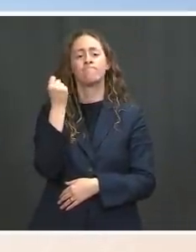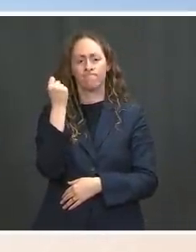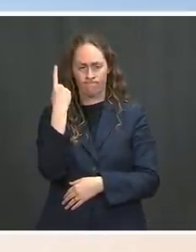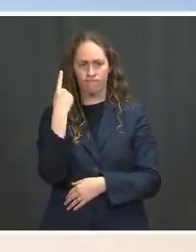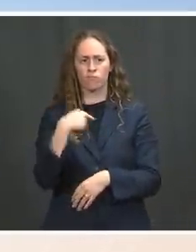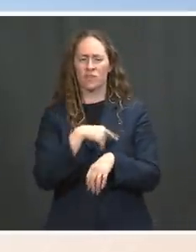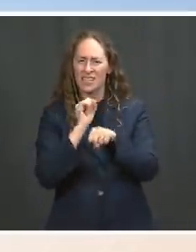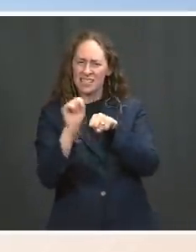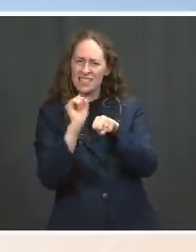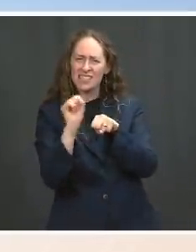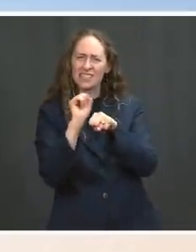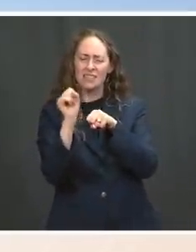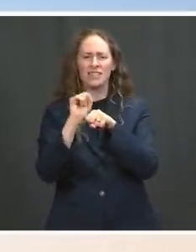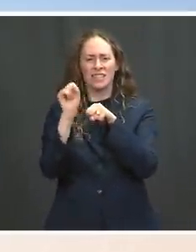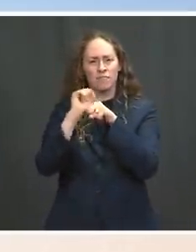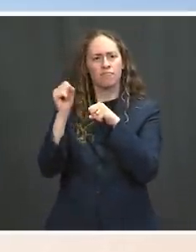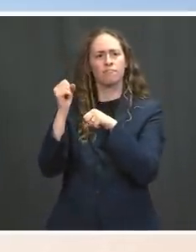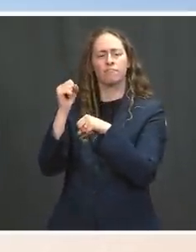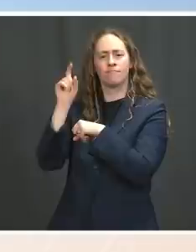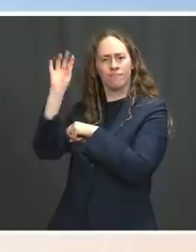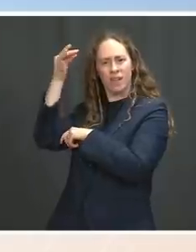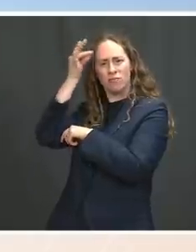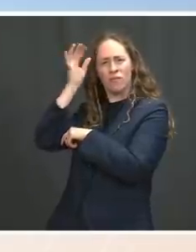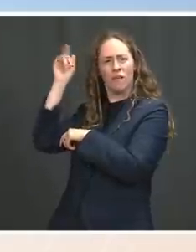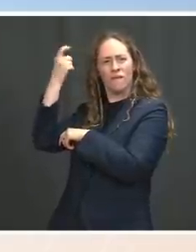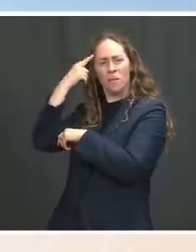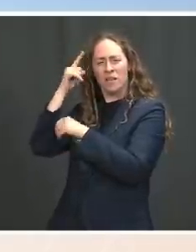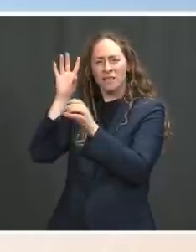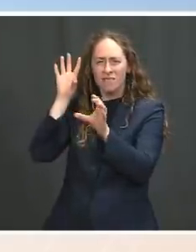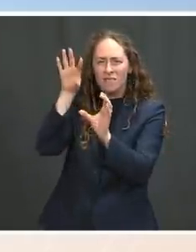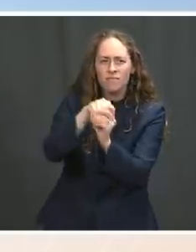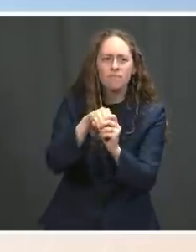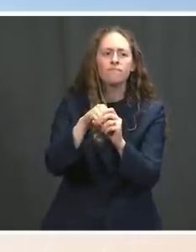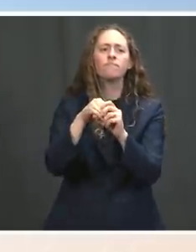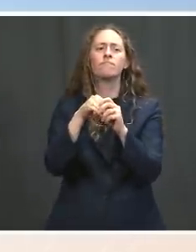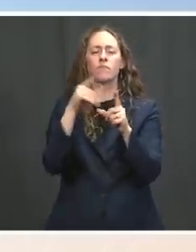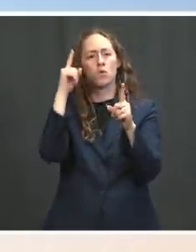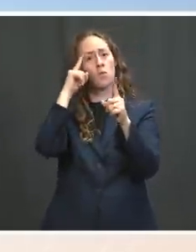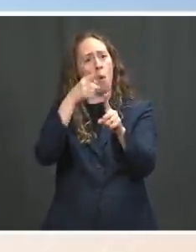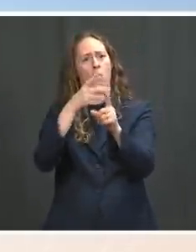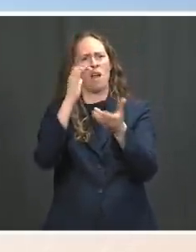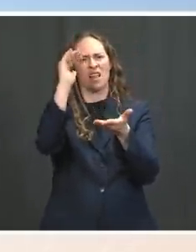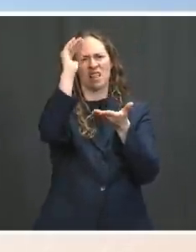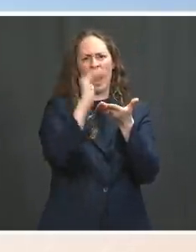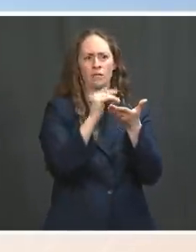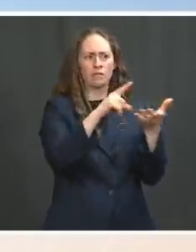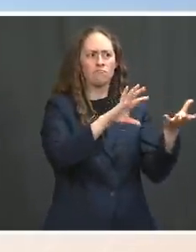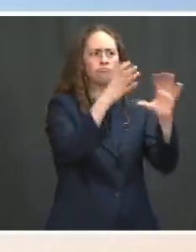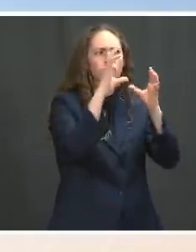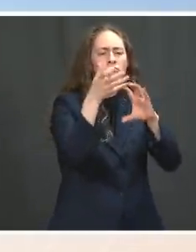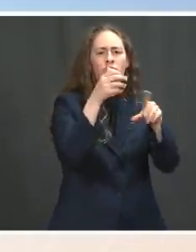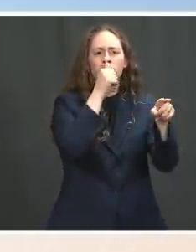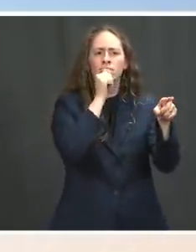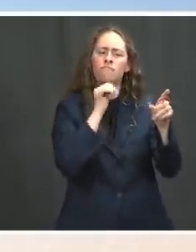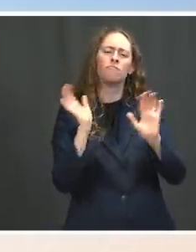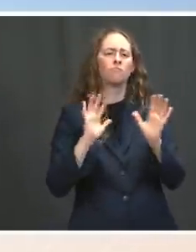to ensure we reduce the impact on the American people and their lives, whether it is because they want to do -- travel for the weekend;